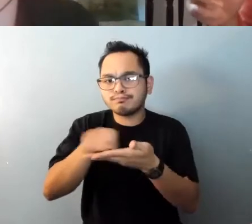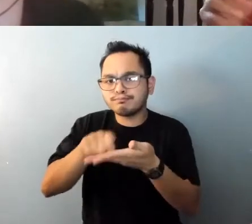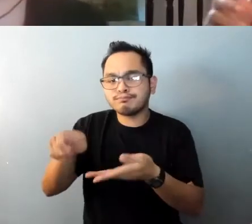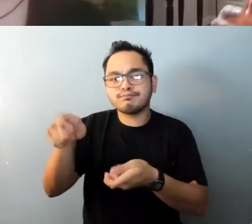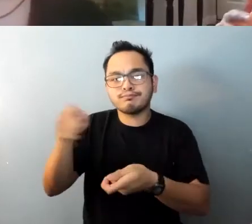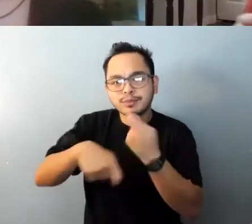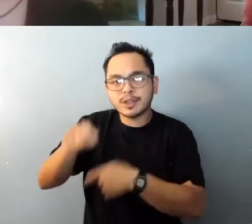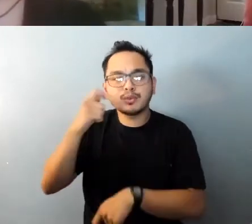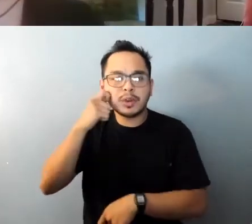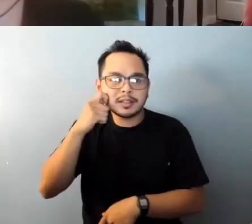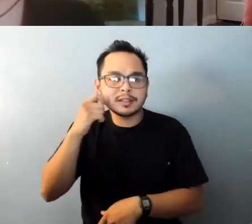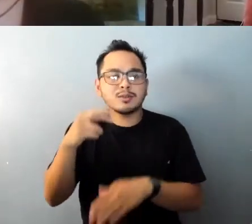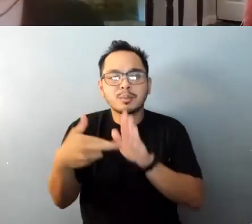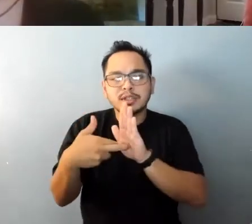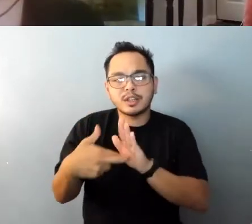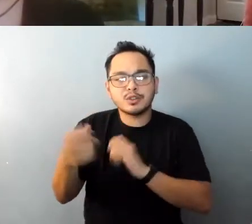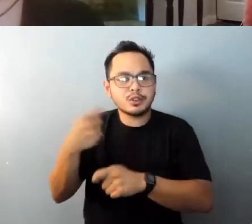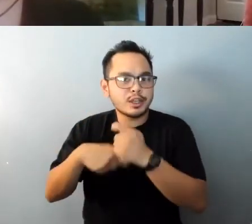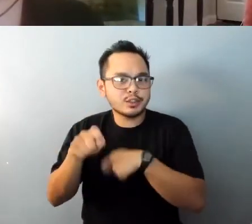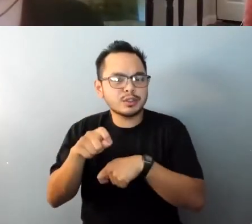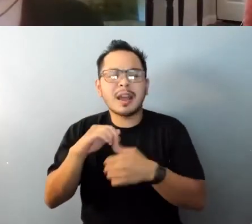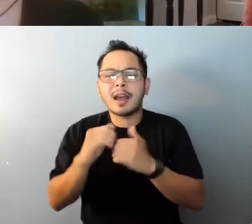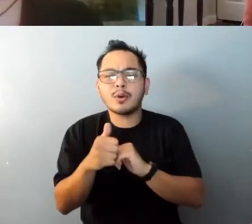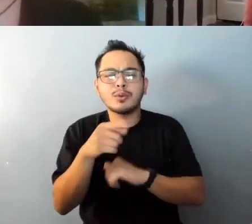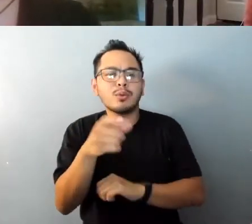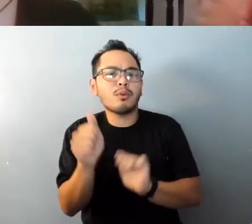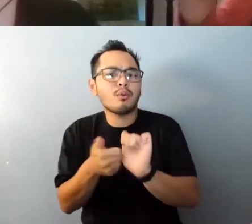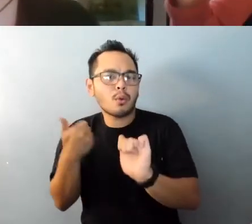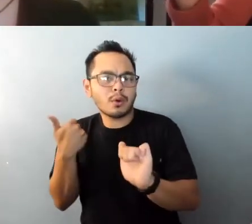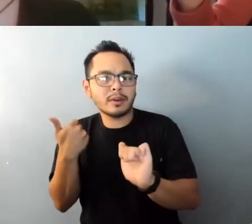and how do you avoid that random switch without running knowledge meant of the history behind it?